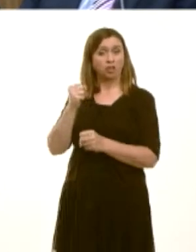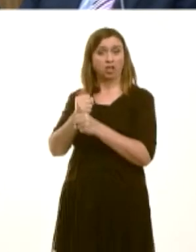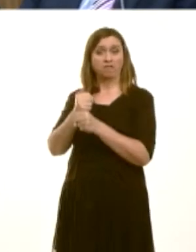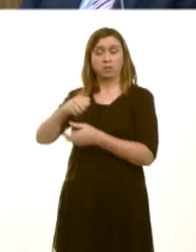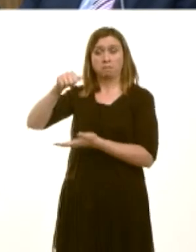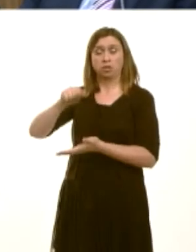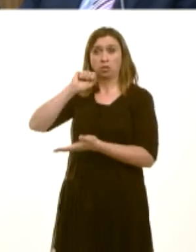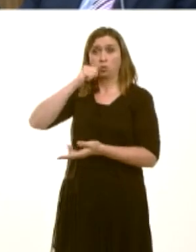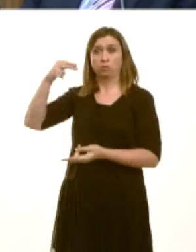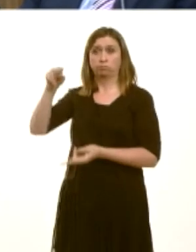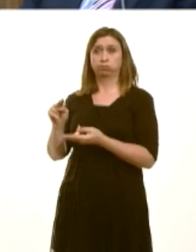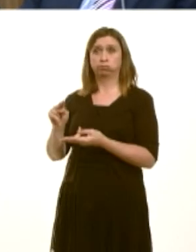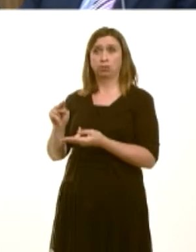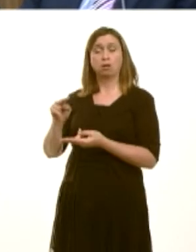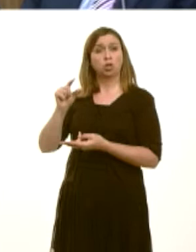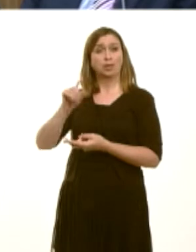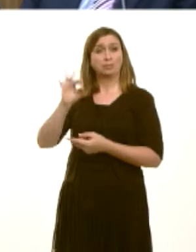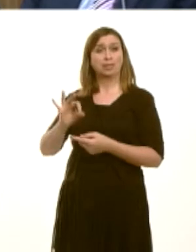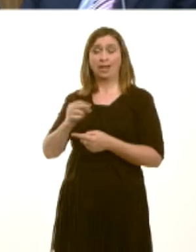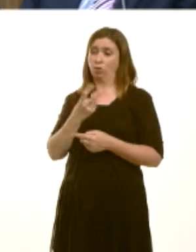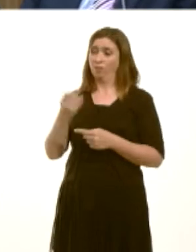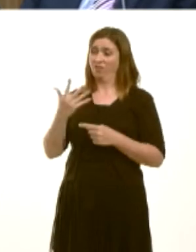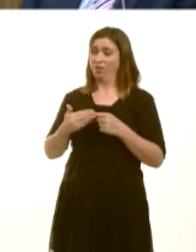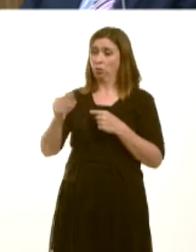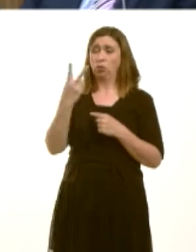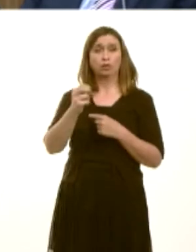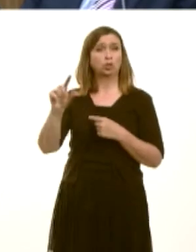and 2020, and we can all see what that would lead to. We know from the party opposite that